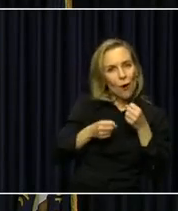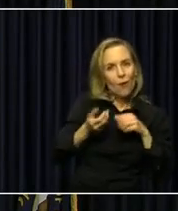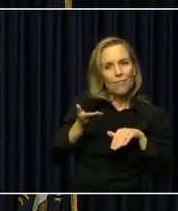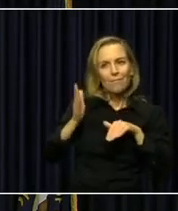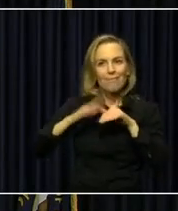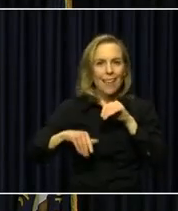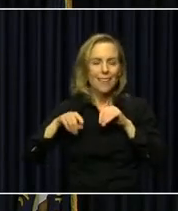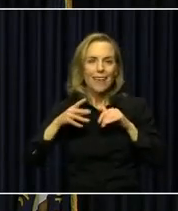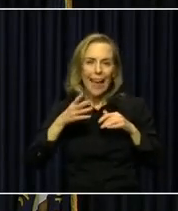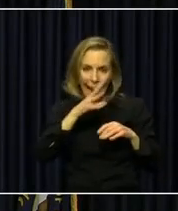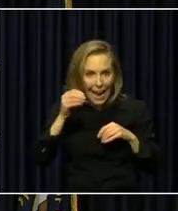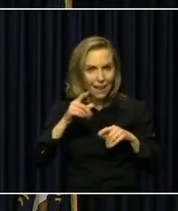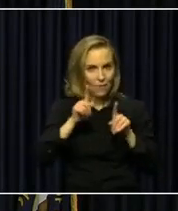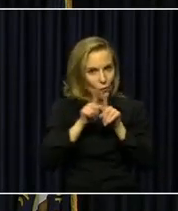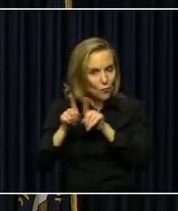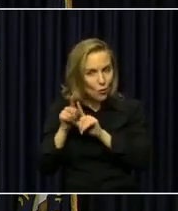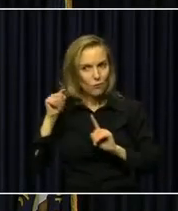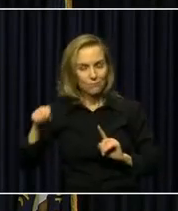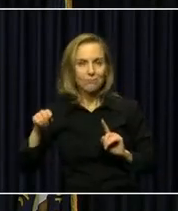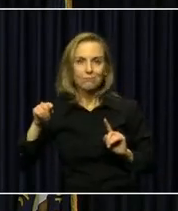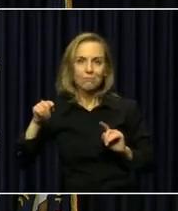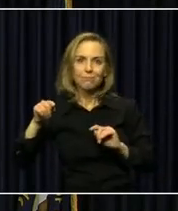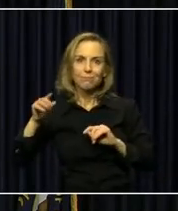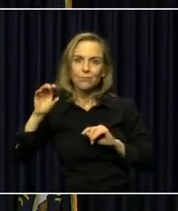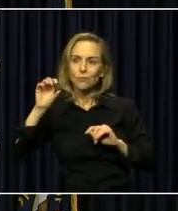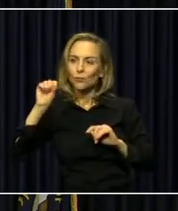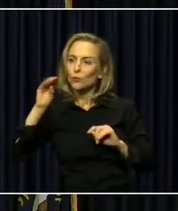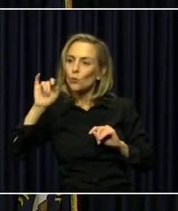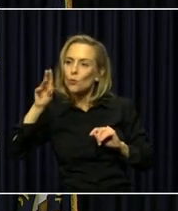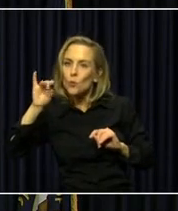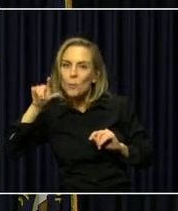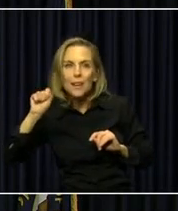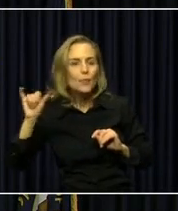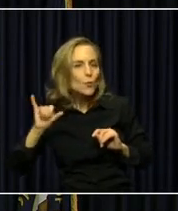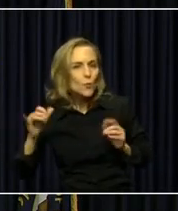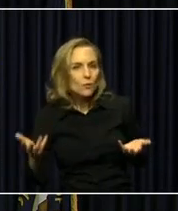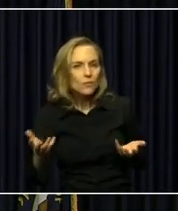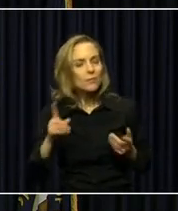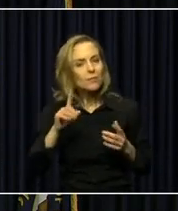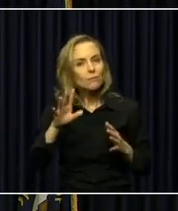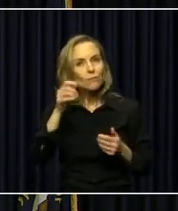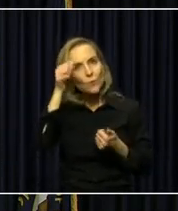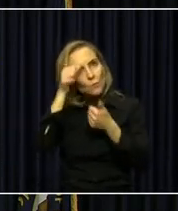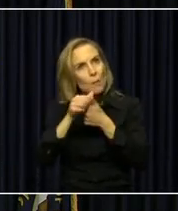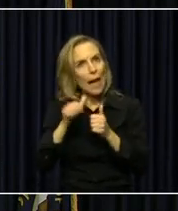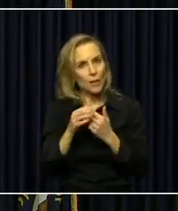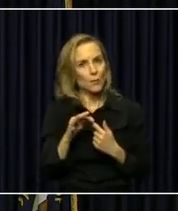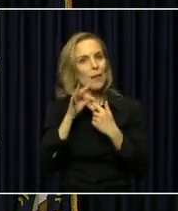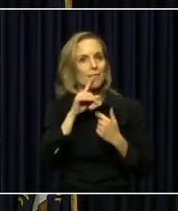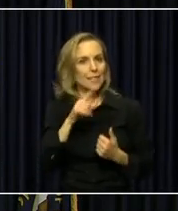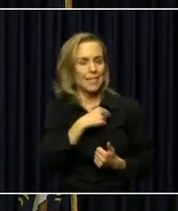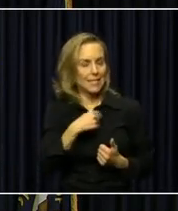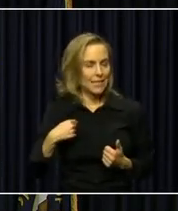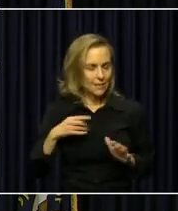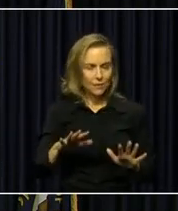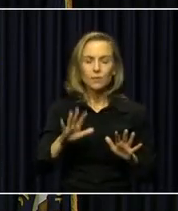WILL SEE EASING OF RESTRICTIONS IS IN OUR HEALTH CARE SECTOR.